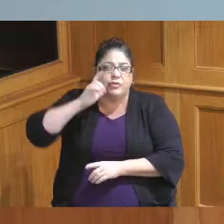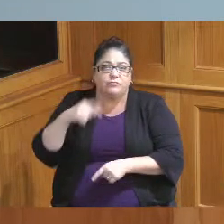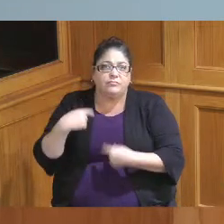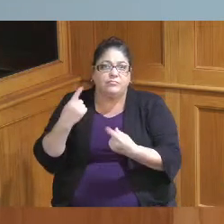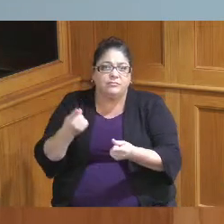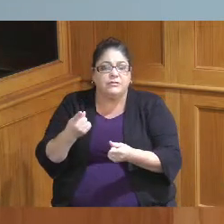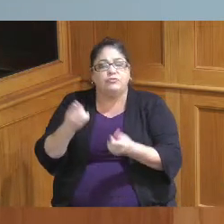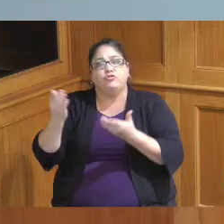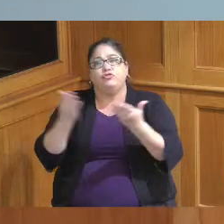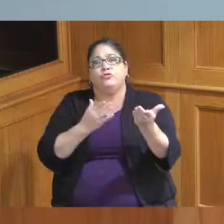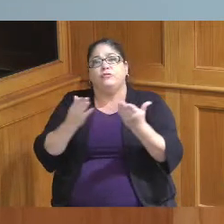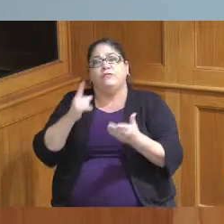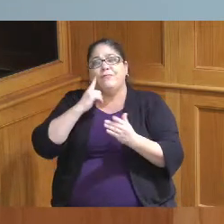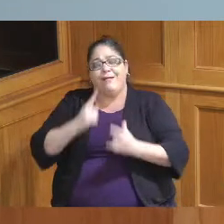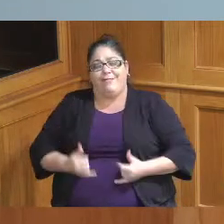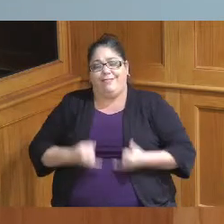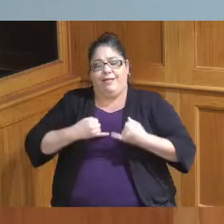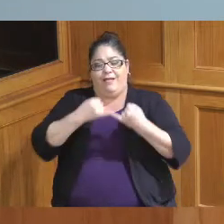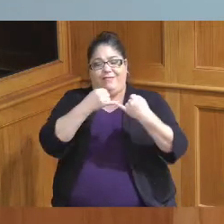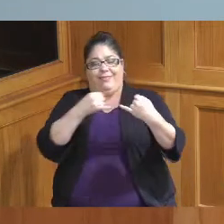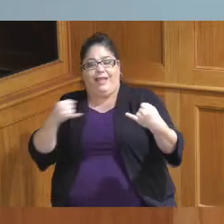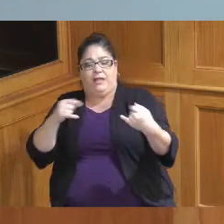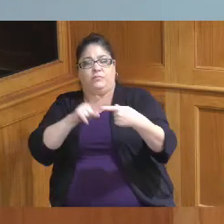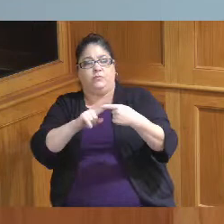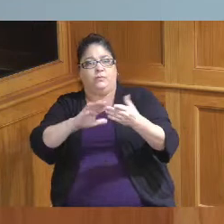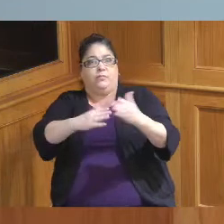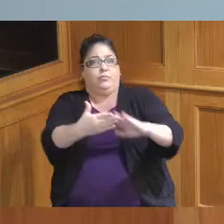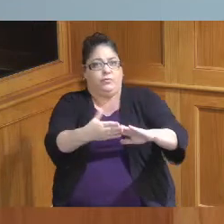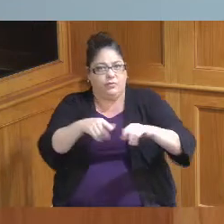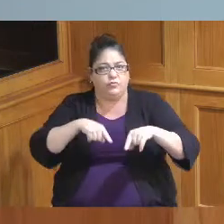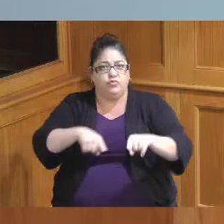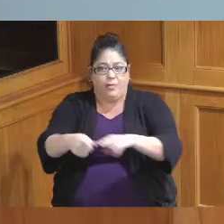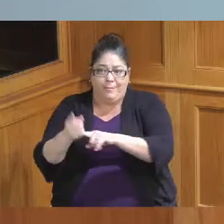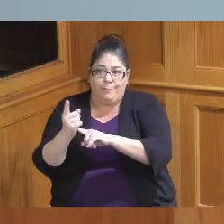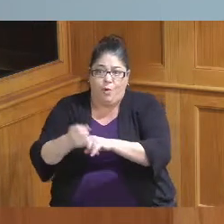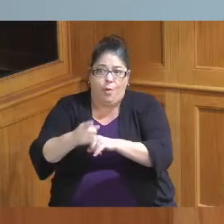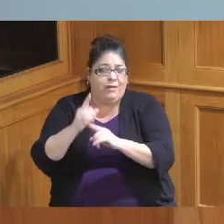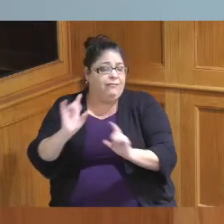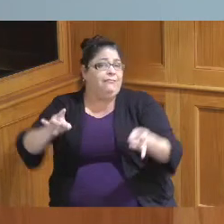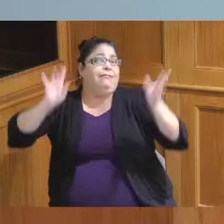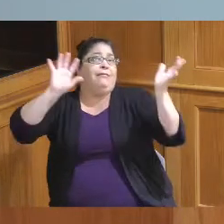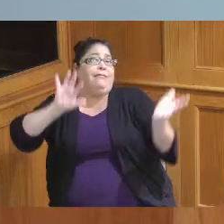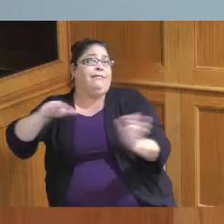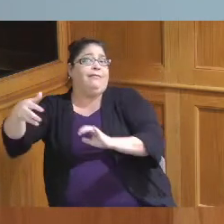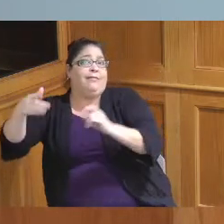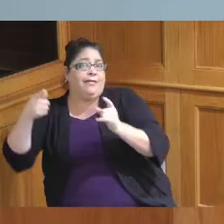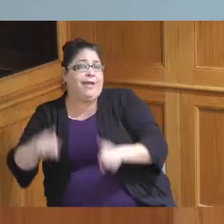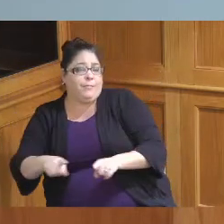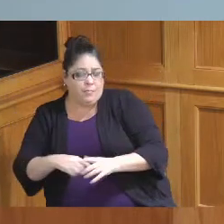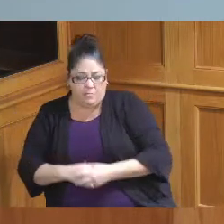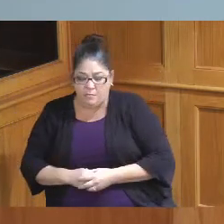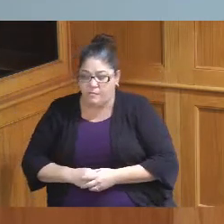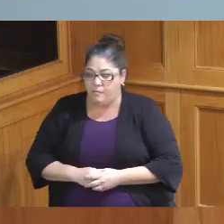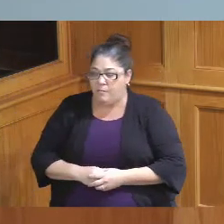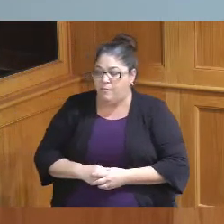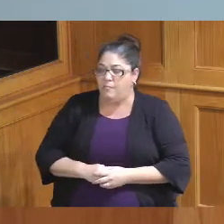serving as a lifeline to our community during moments of dire need therefore be it proclaimed